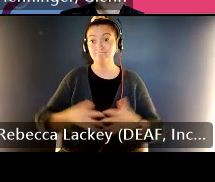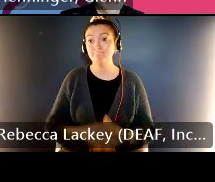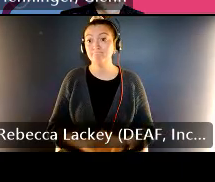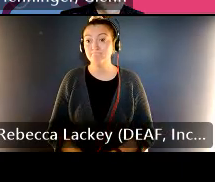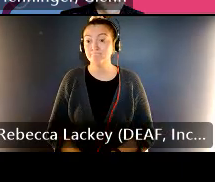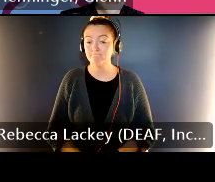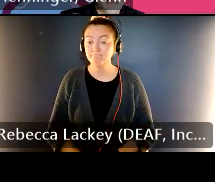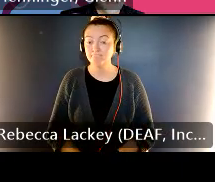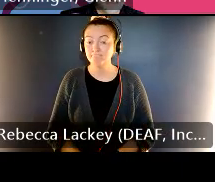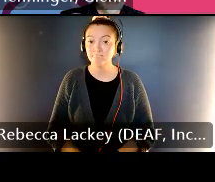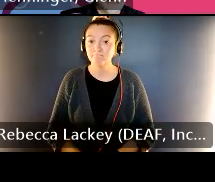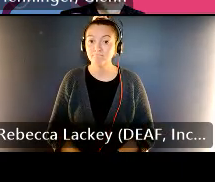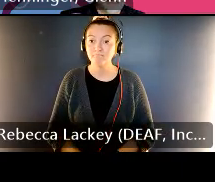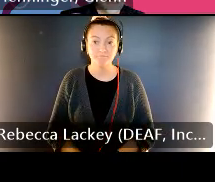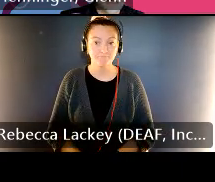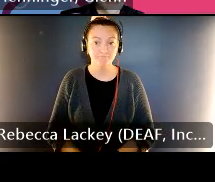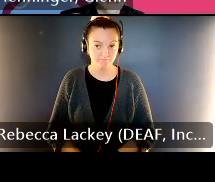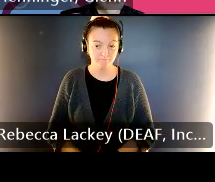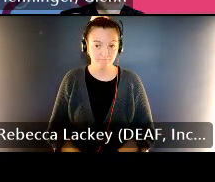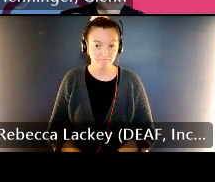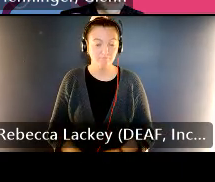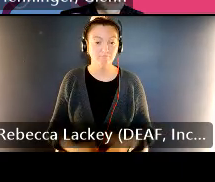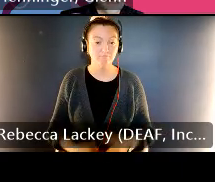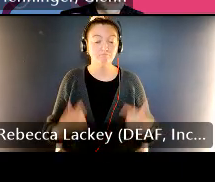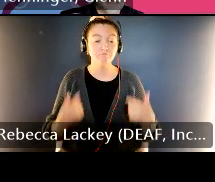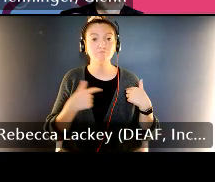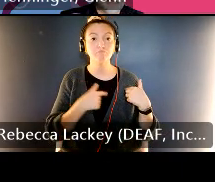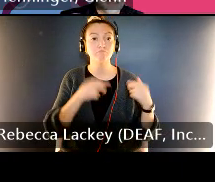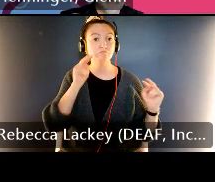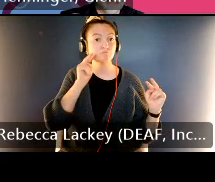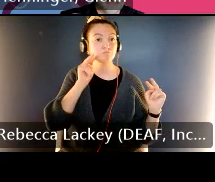We're looking at, as Betty showed on that map,